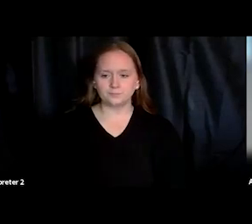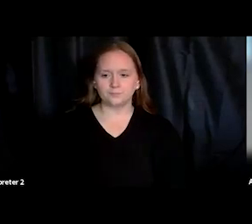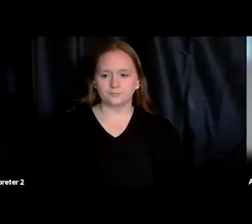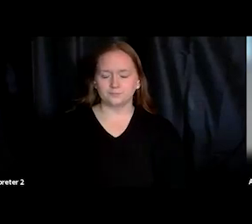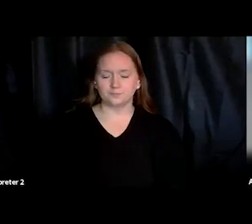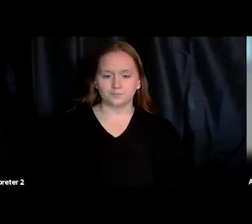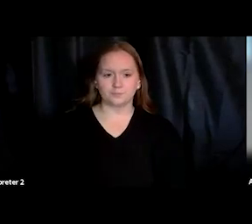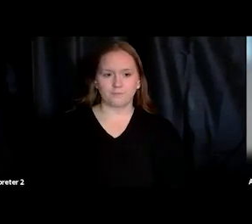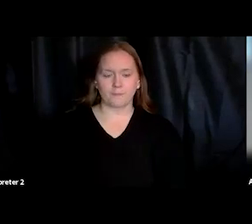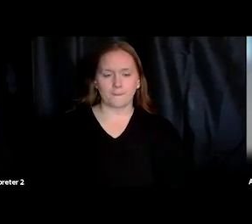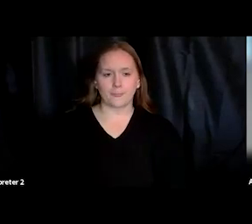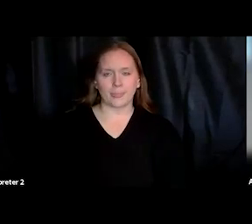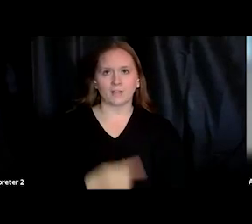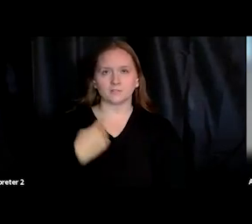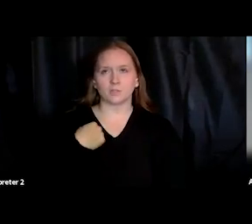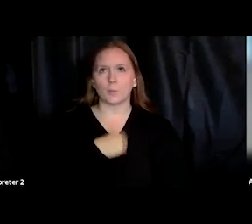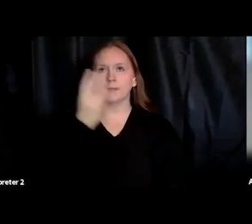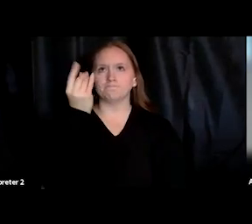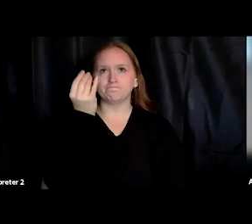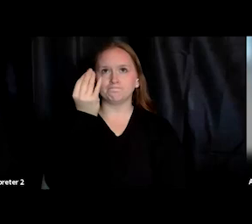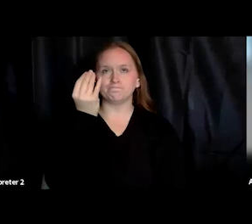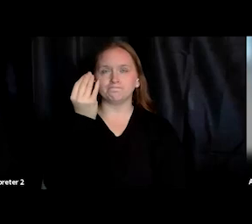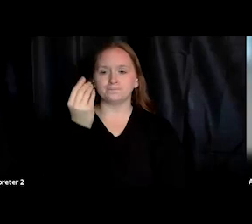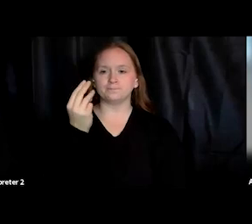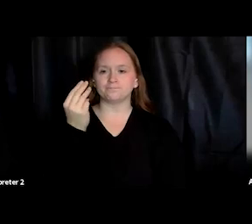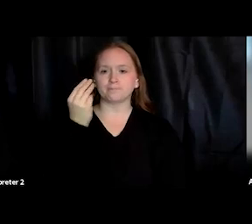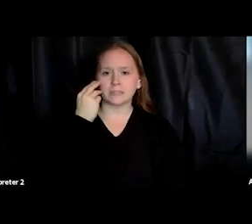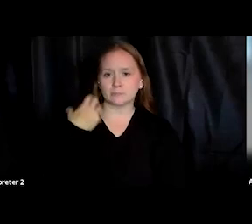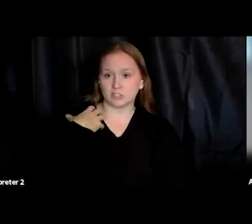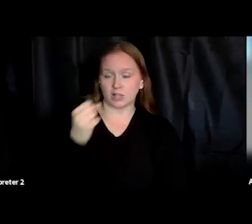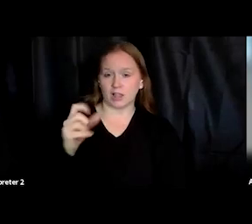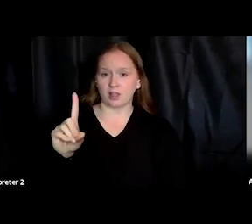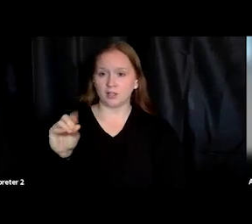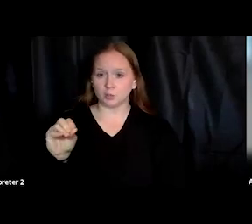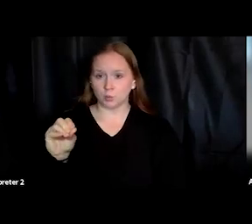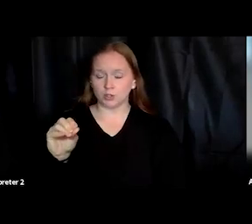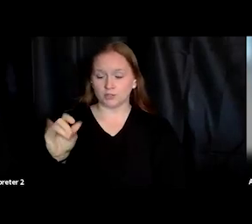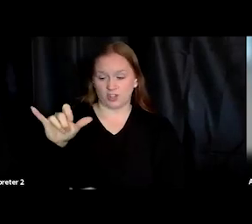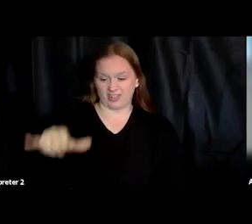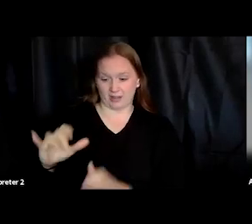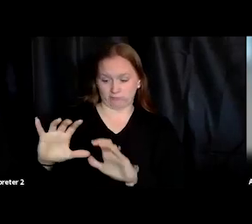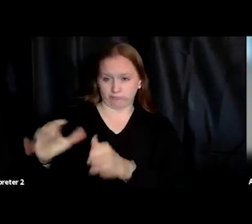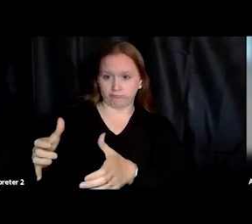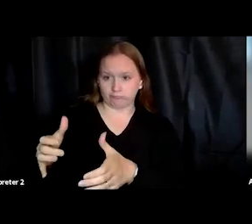When we think about mental health disorders for that category in the listings,